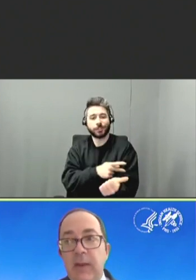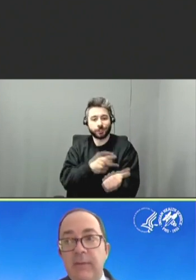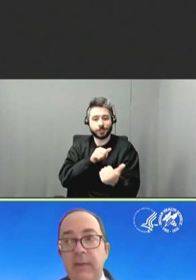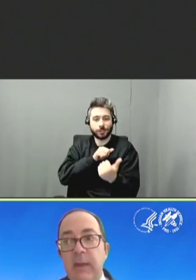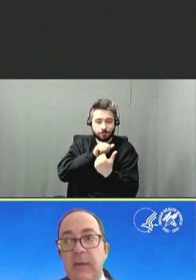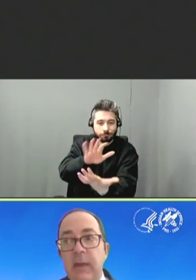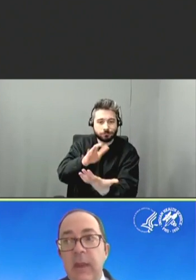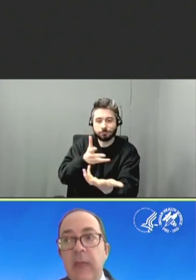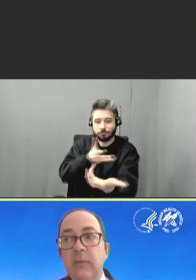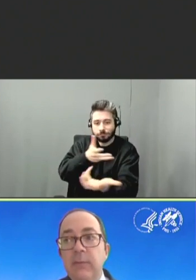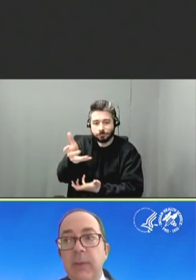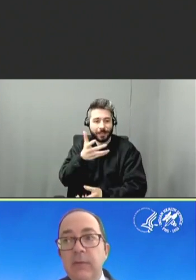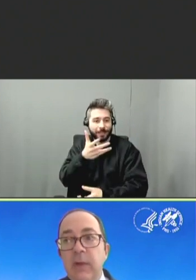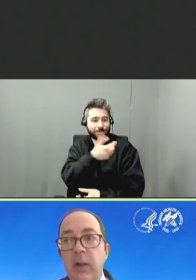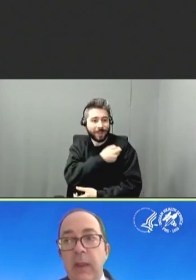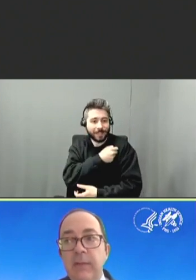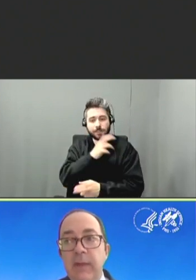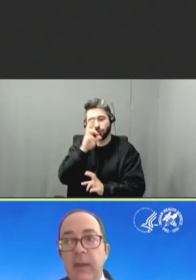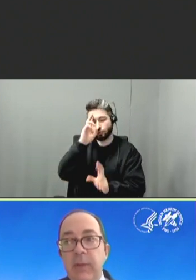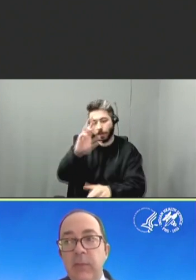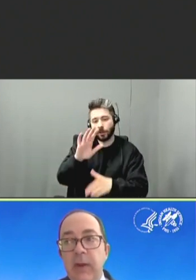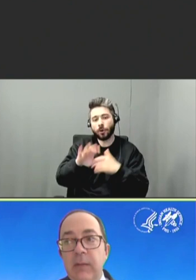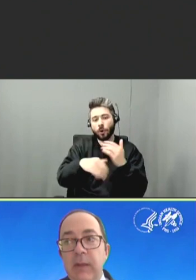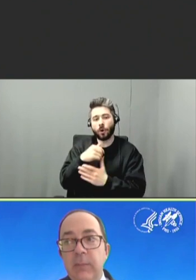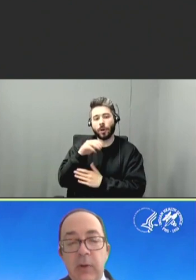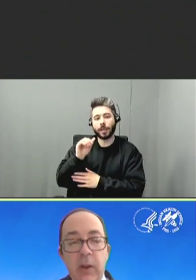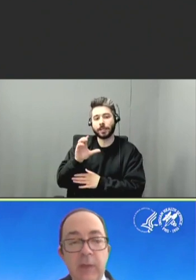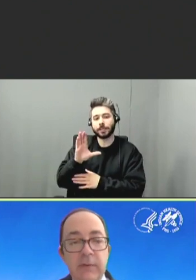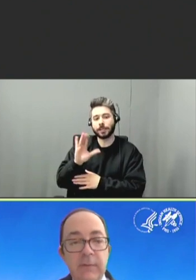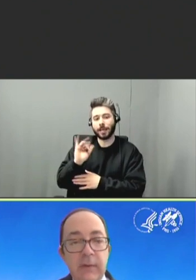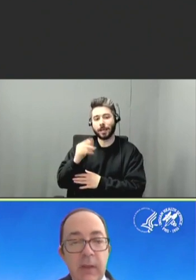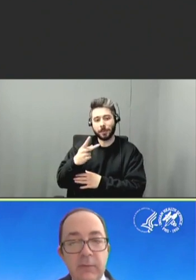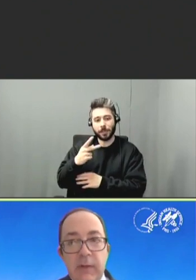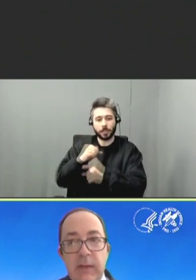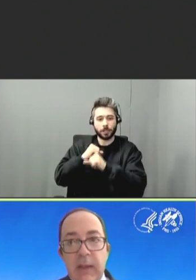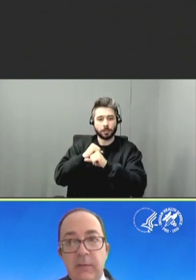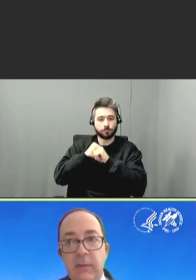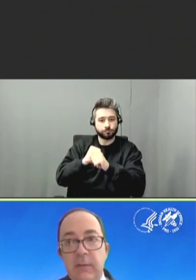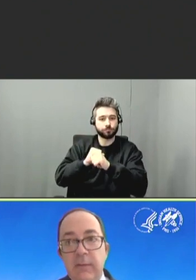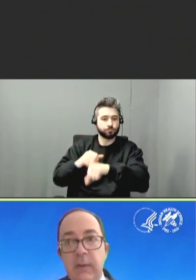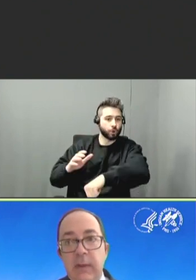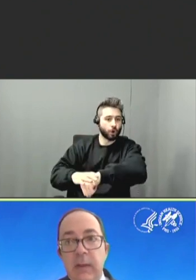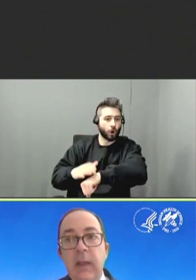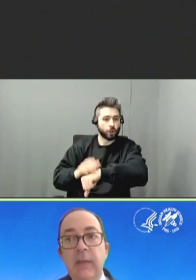and vaccine, and respect all ACIP-recommended precautions and contraindications.